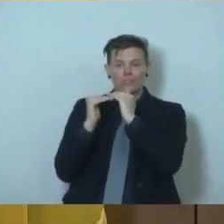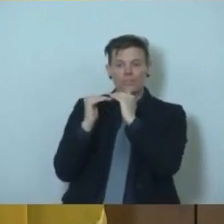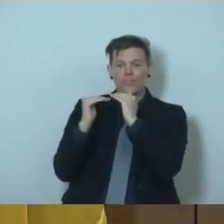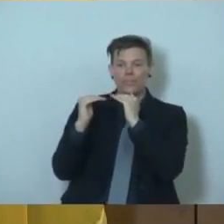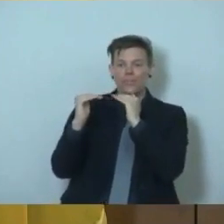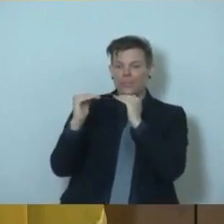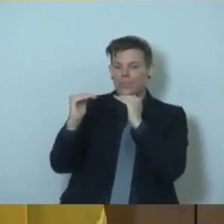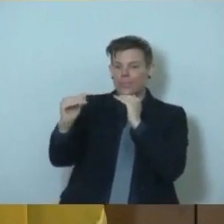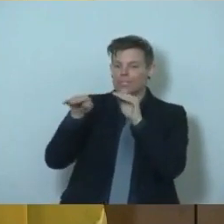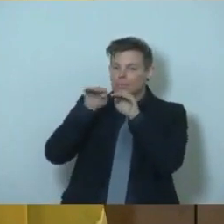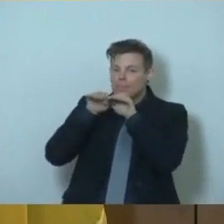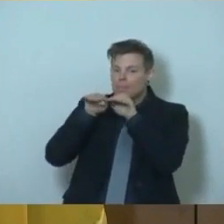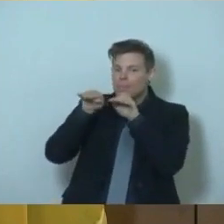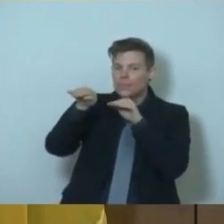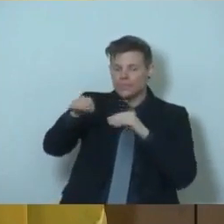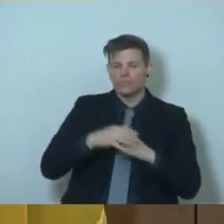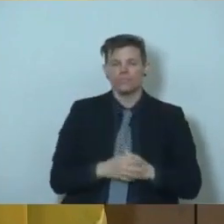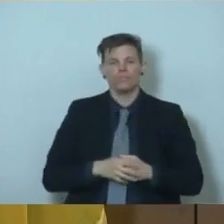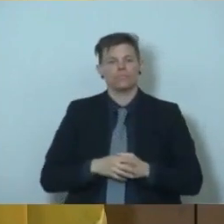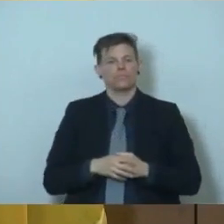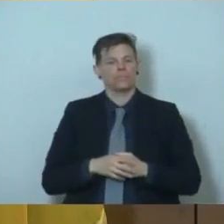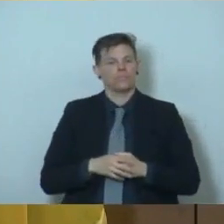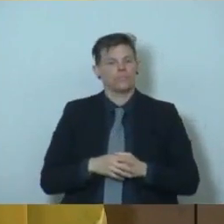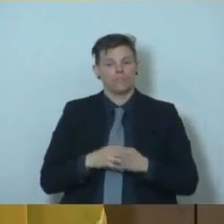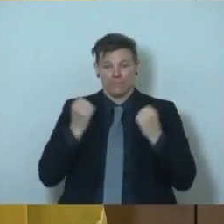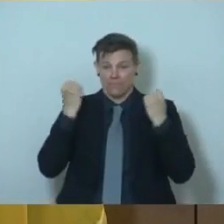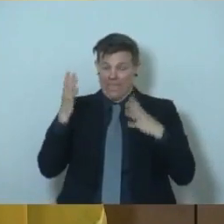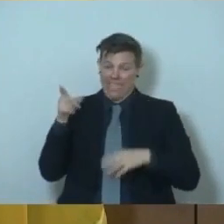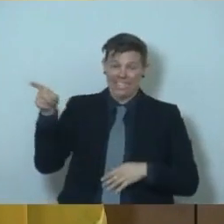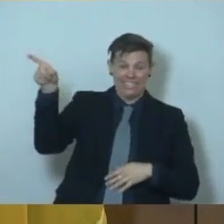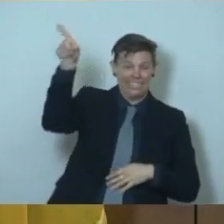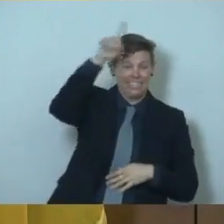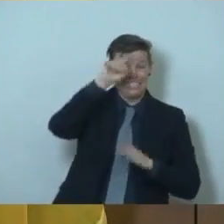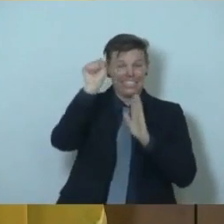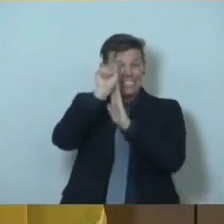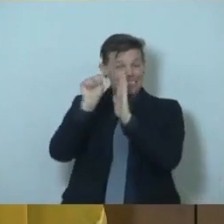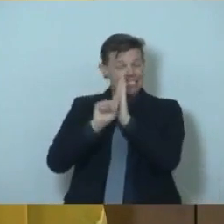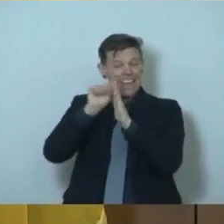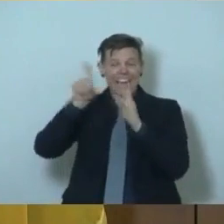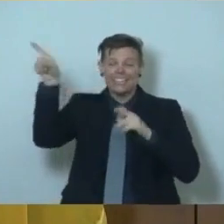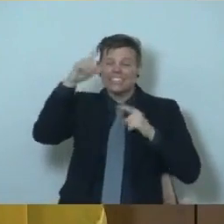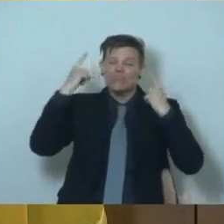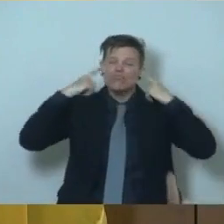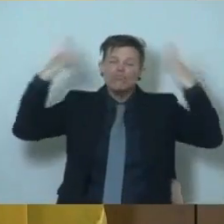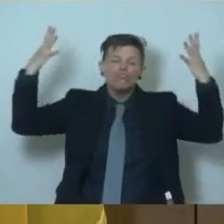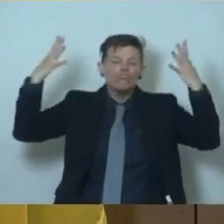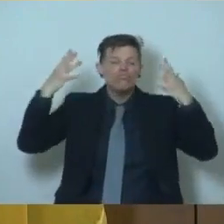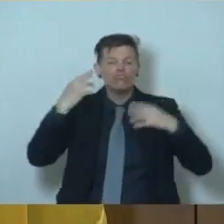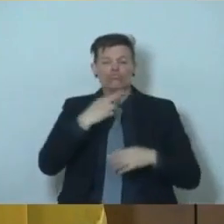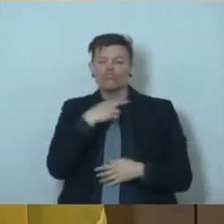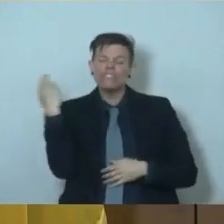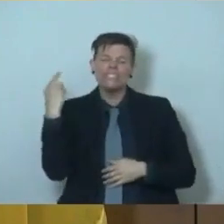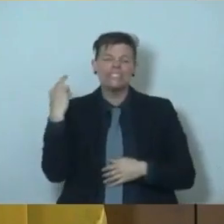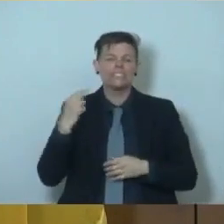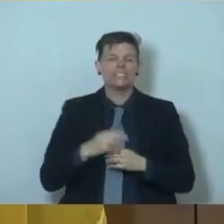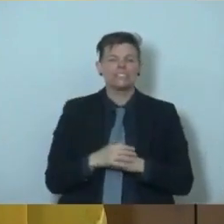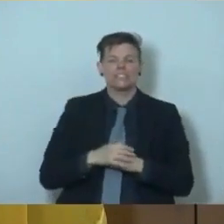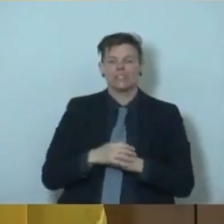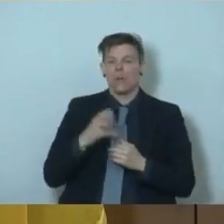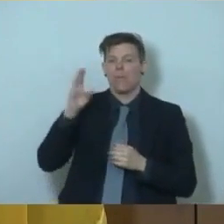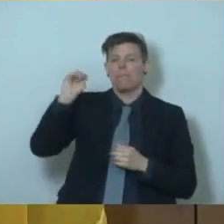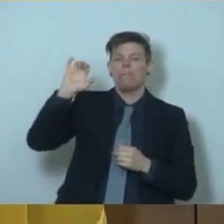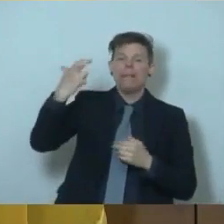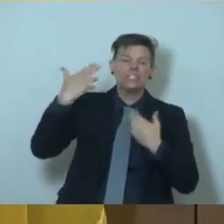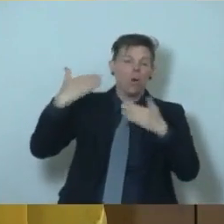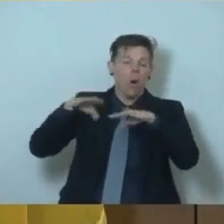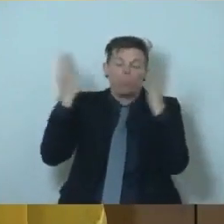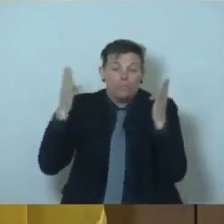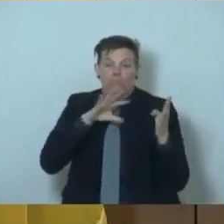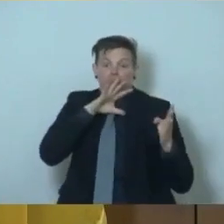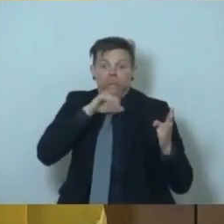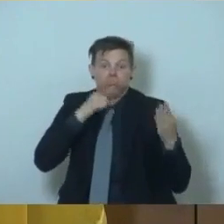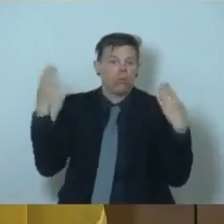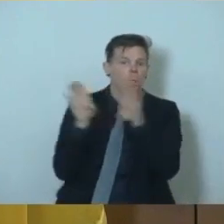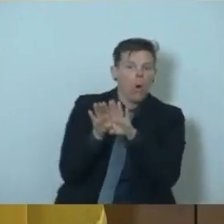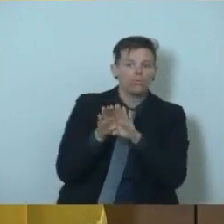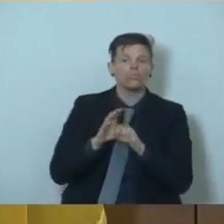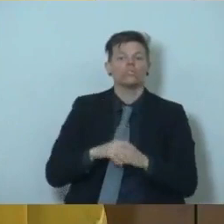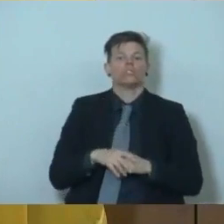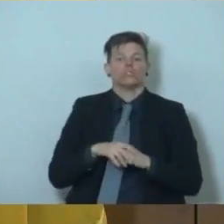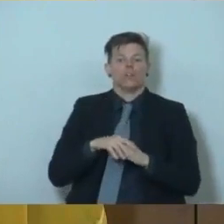I THINK IT IS IMPORTANT TO KNOW, ALSO, THERE ARE A LOT OF STATES THAT ARE TALK INCREDIBLE RISKS WHO HAVE OPENED UP THEIR BEACHES ONLY TO CLOSE THEM A DAY LATER.